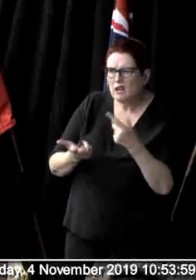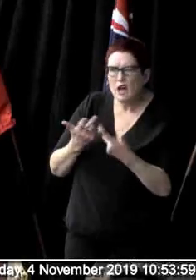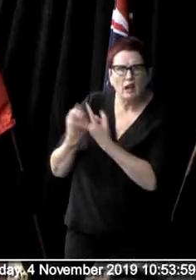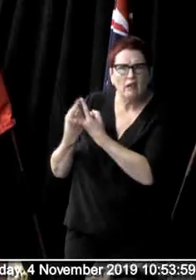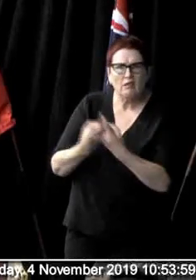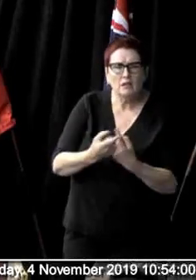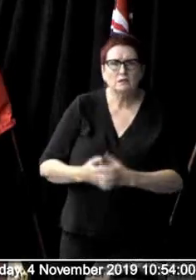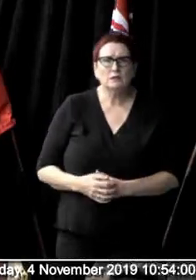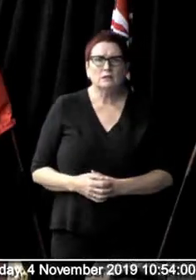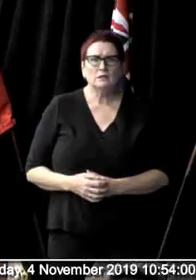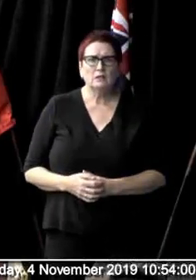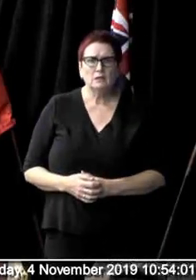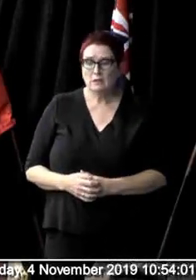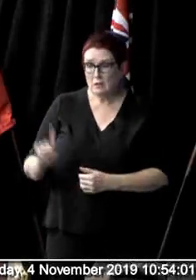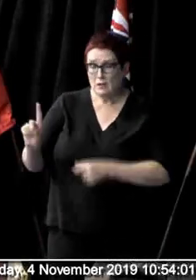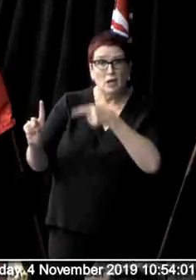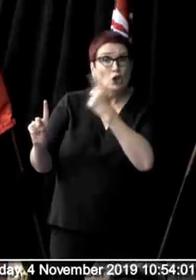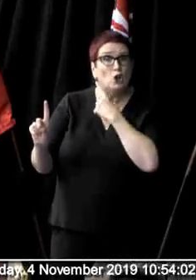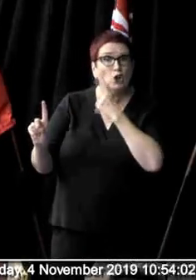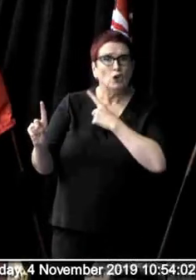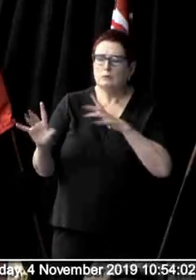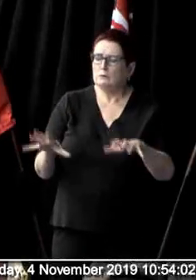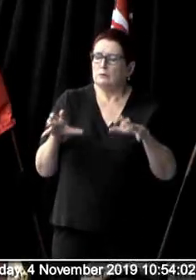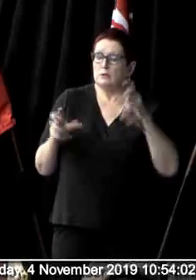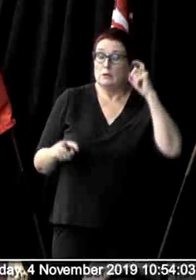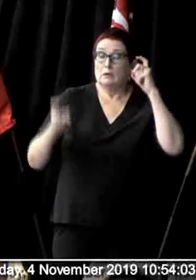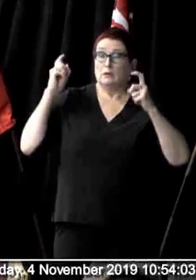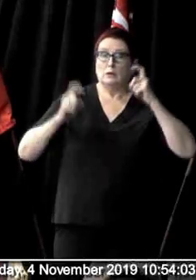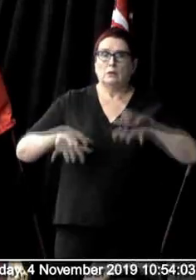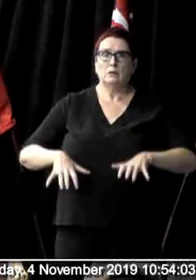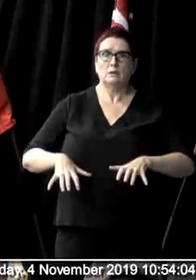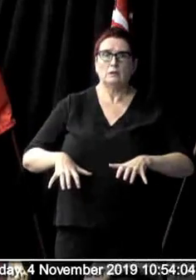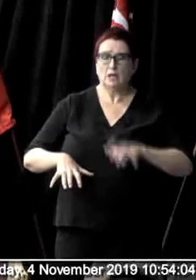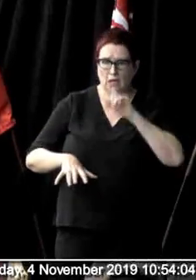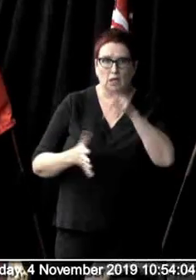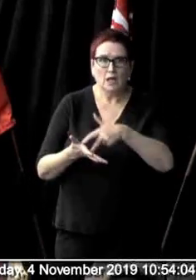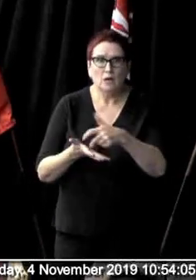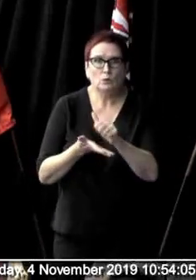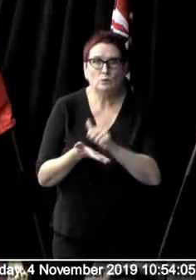The resulting anxiety was crippling, even affecting her walking and speech.